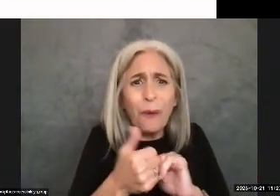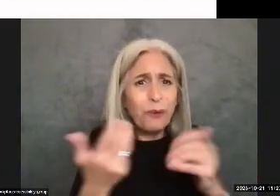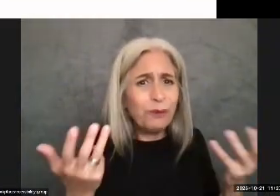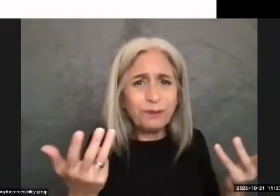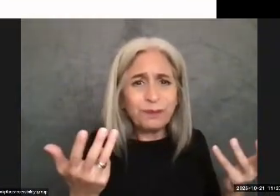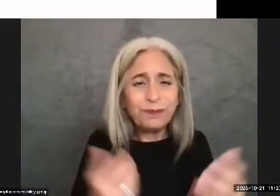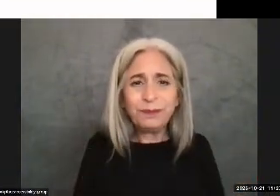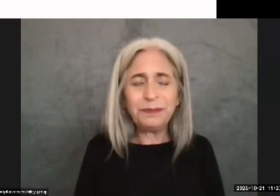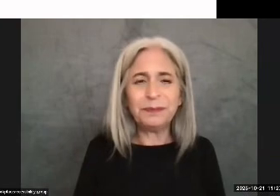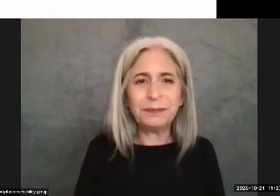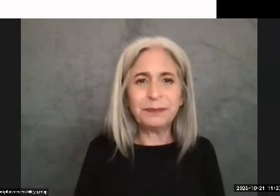Kathleen DeForest: So how do we do this?